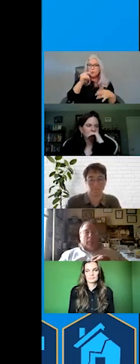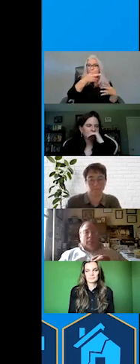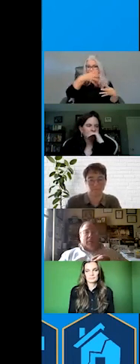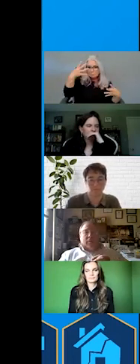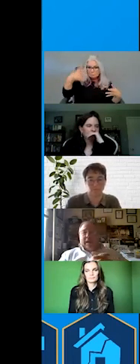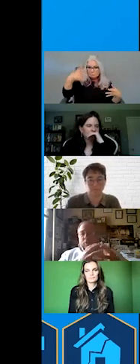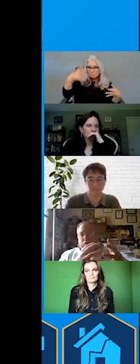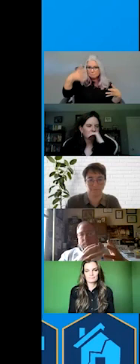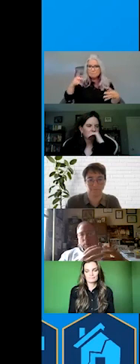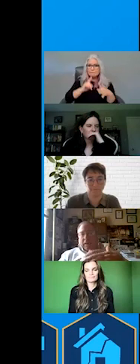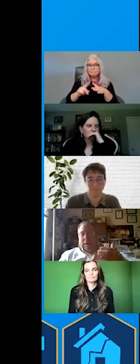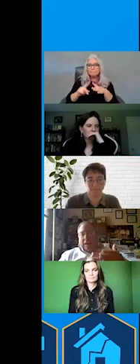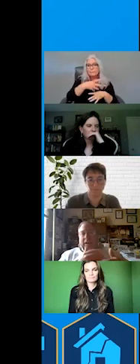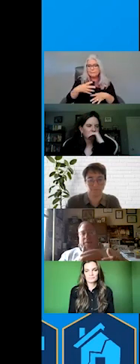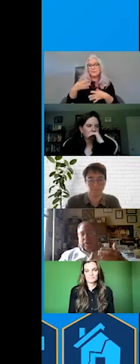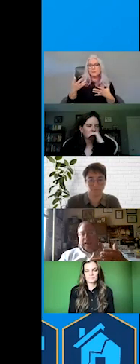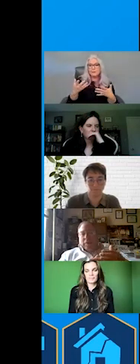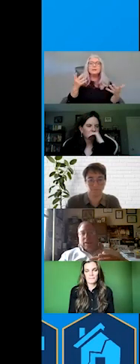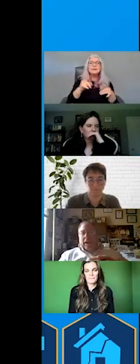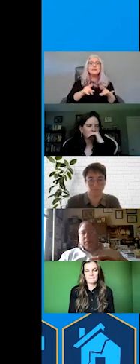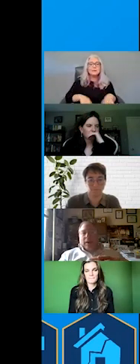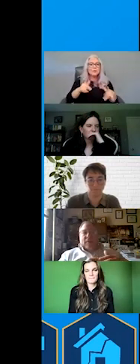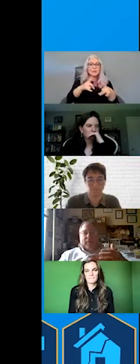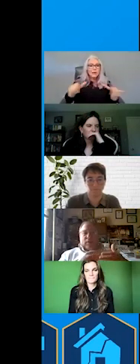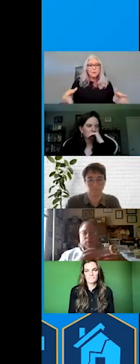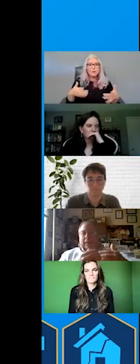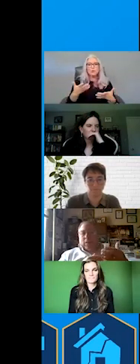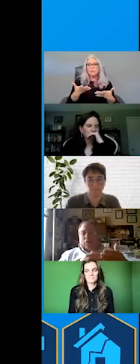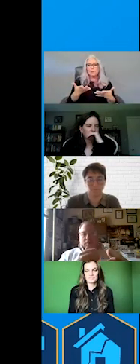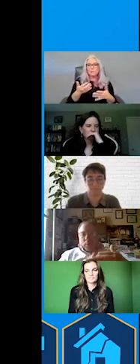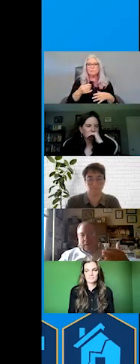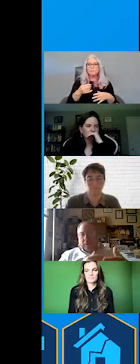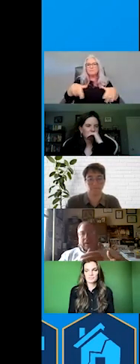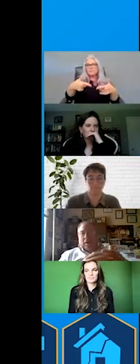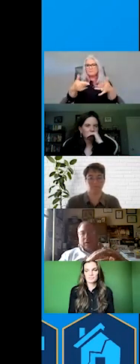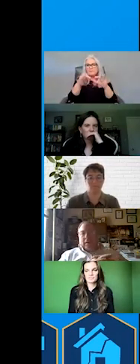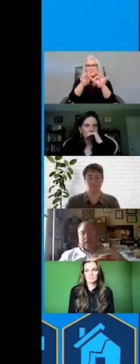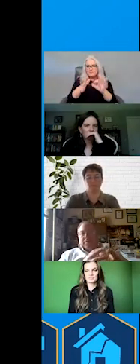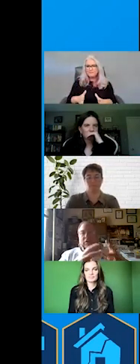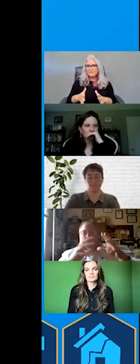Different languages spoke. The county I live in Eerie county we have 53 languages spoken in